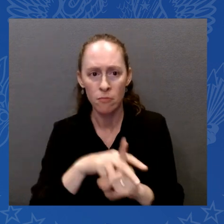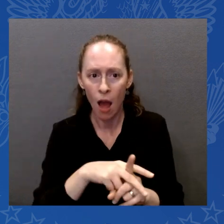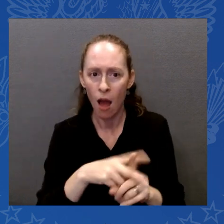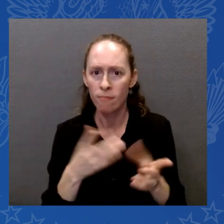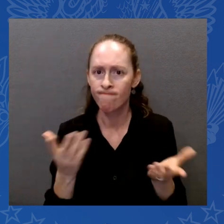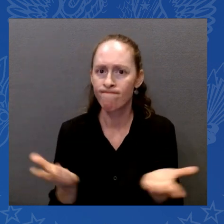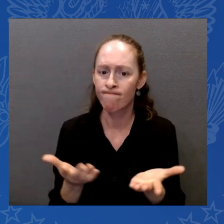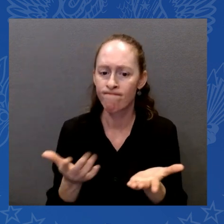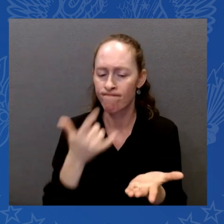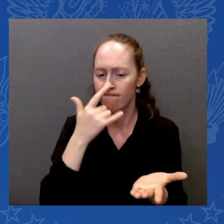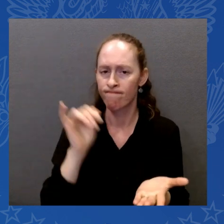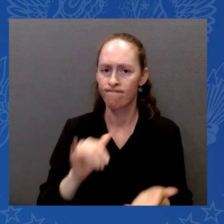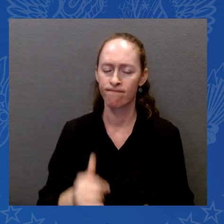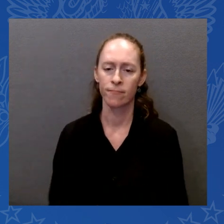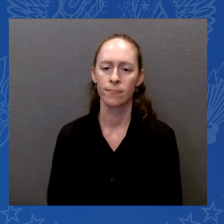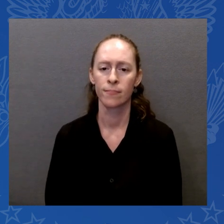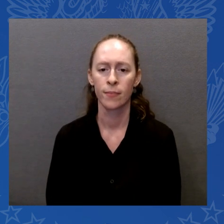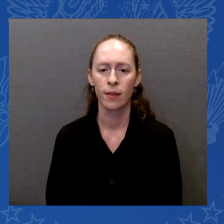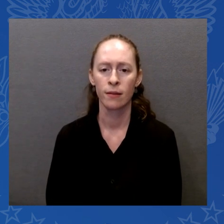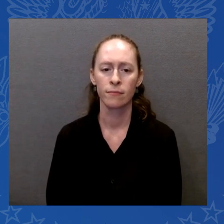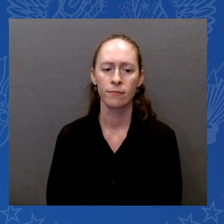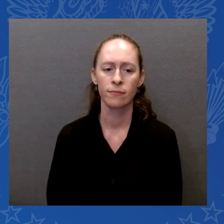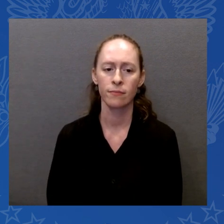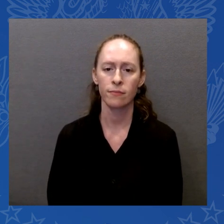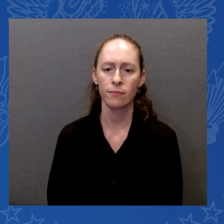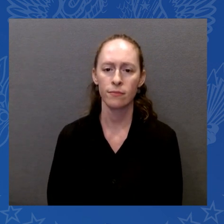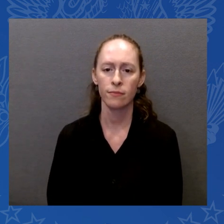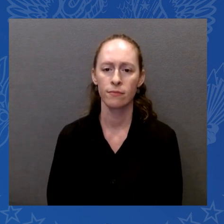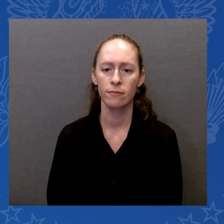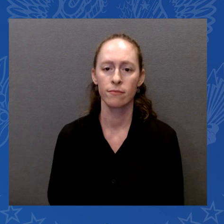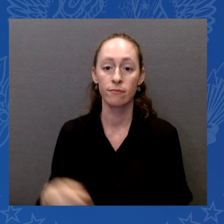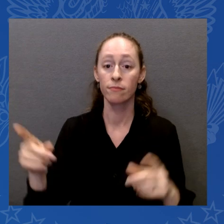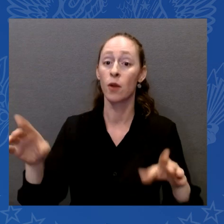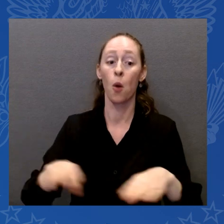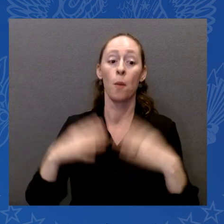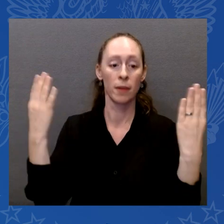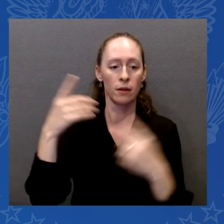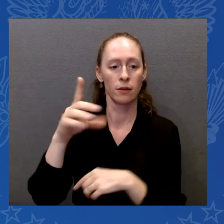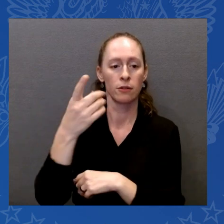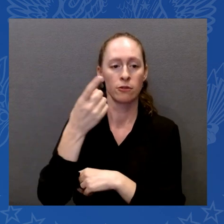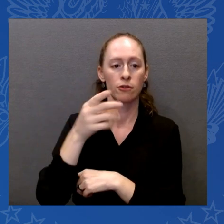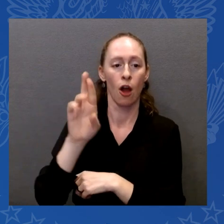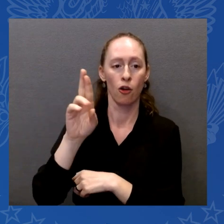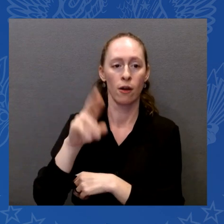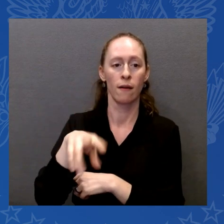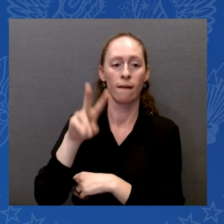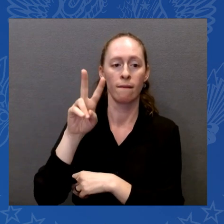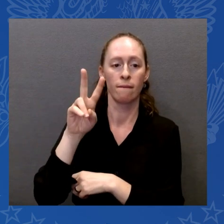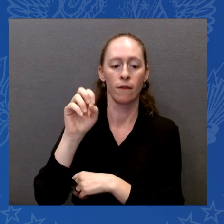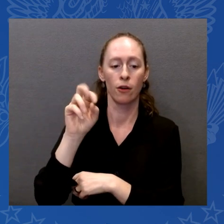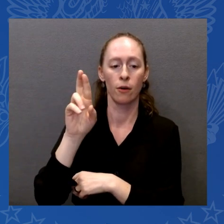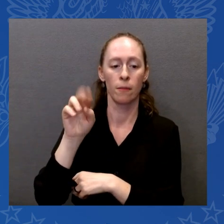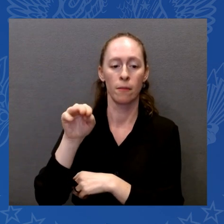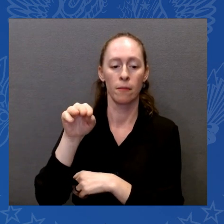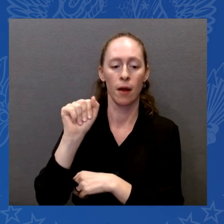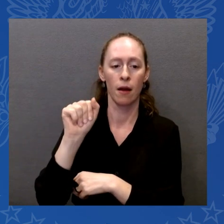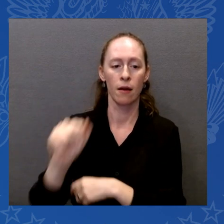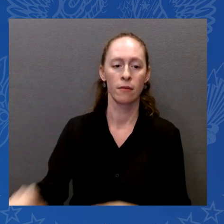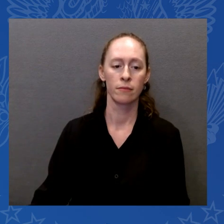Dr. Verma: Thank you. Good afternoon. President Biden, Vice President Harris and distinguished members of the task force.